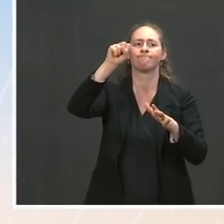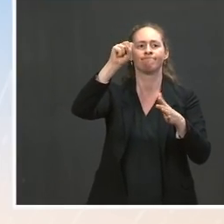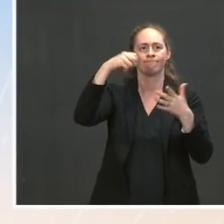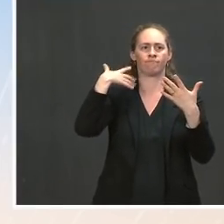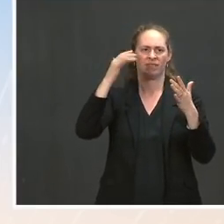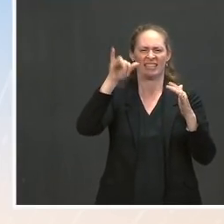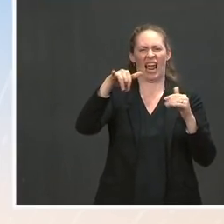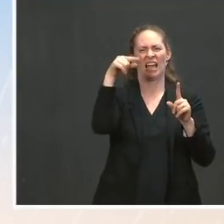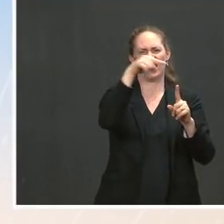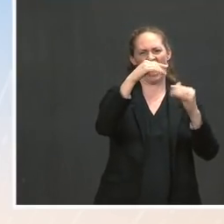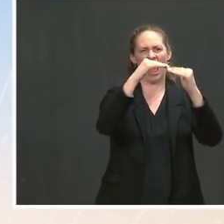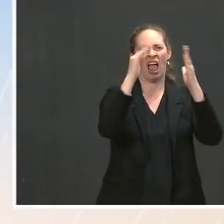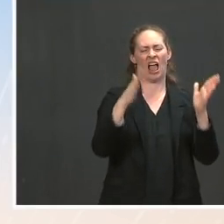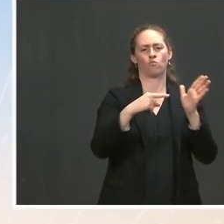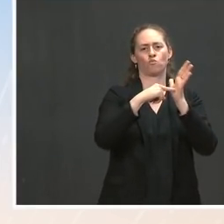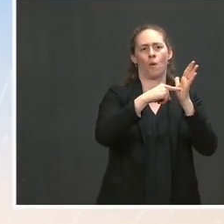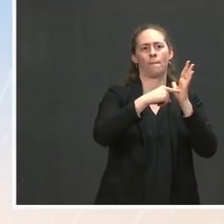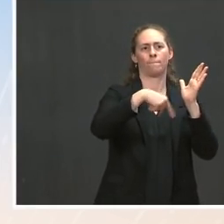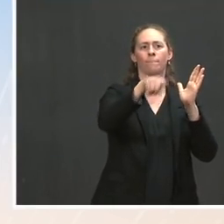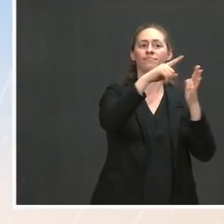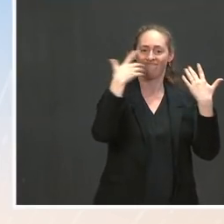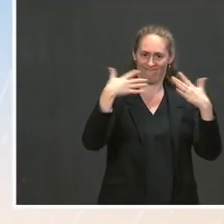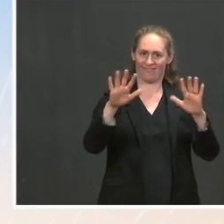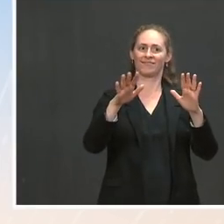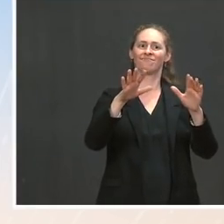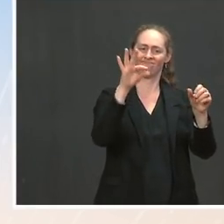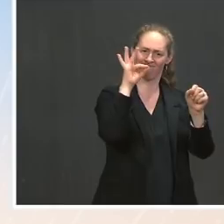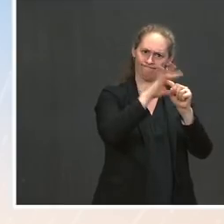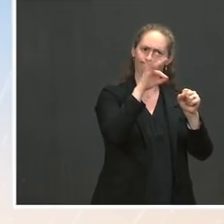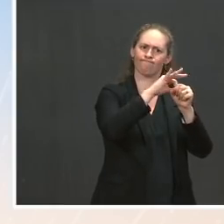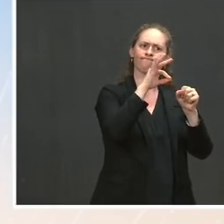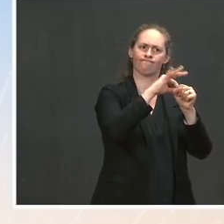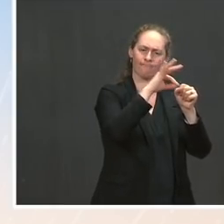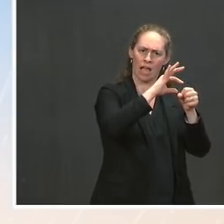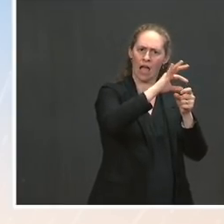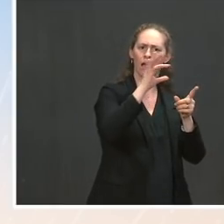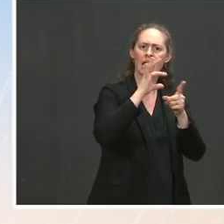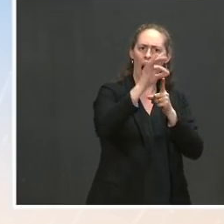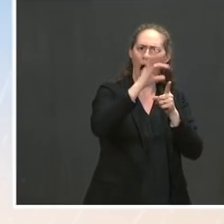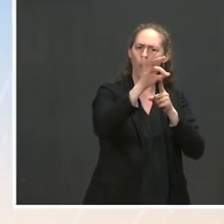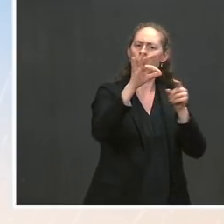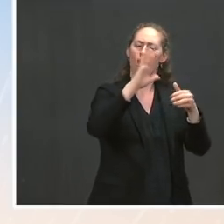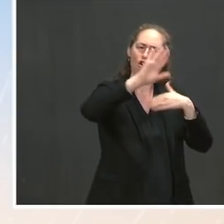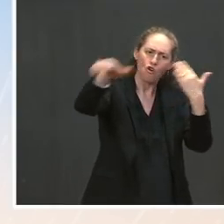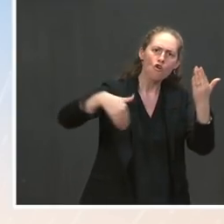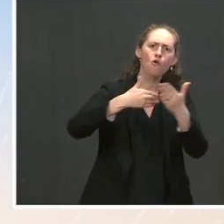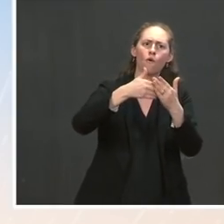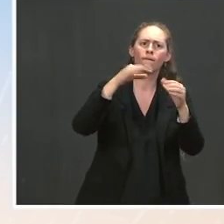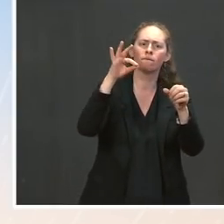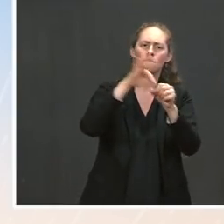So, no, he wouldn't agree with that. The Press: And I just -- One more question. Will the White House comply with House Democrats'